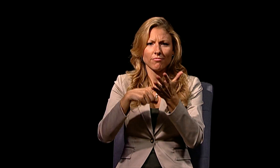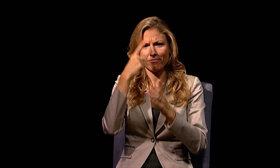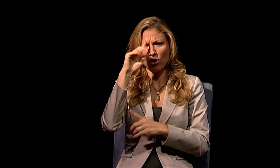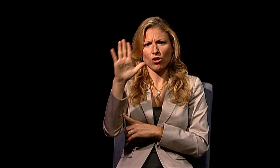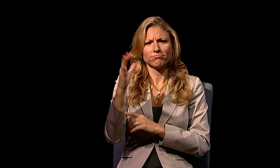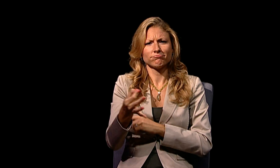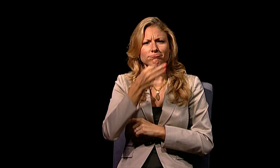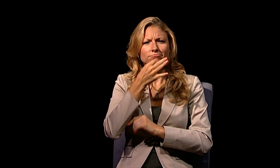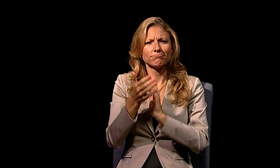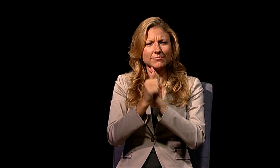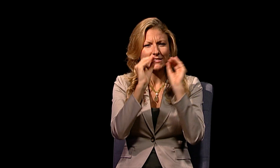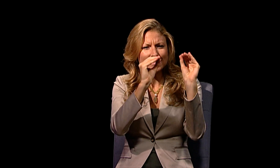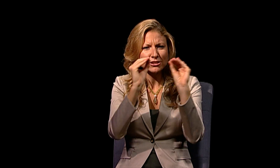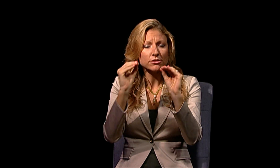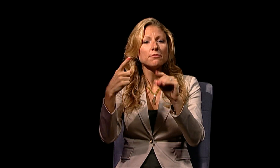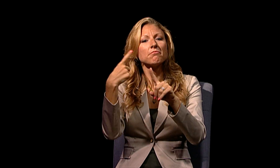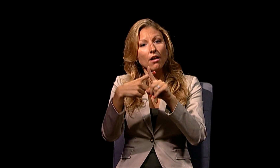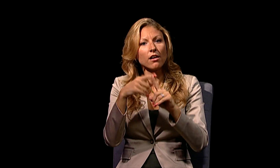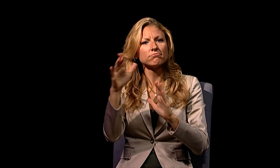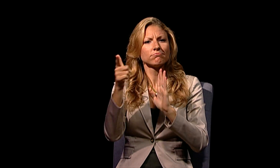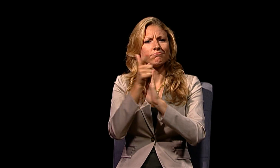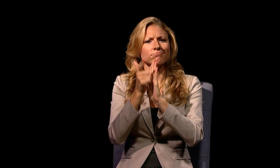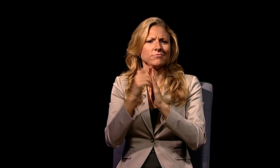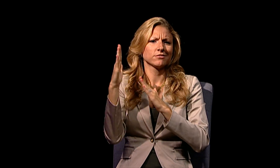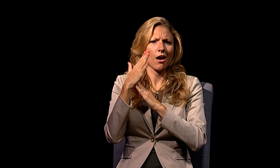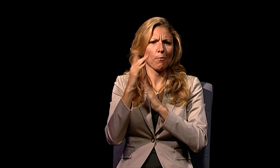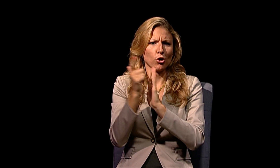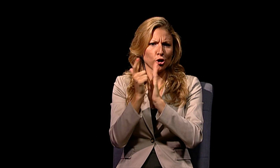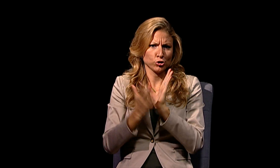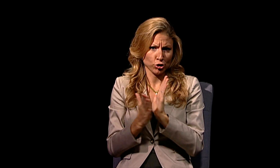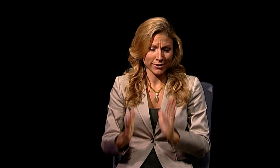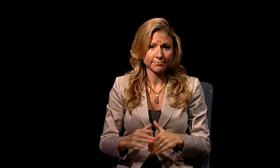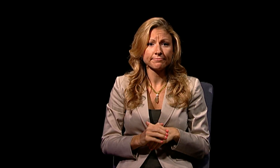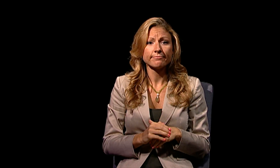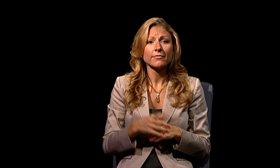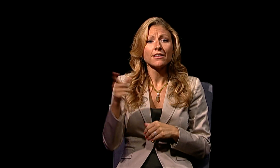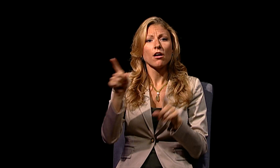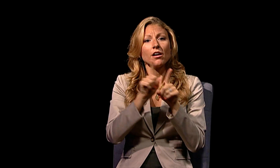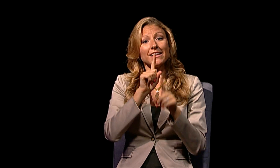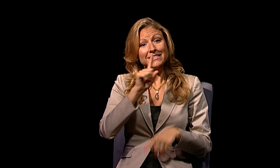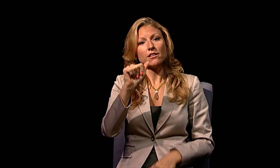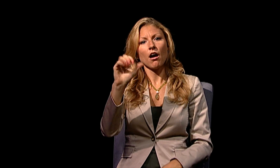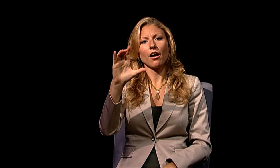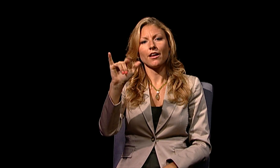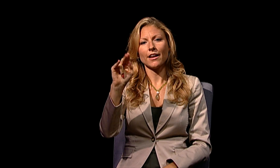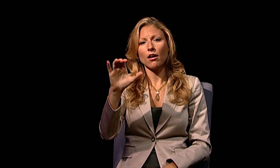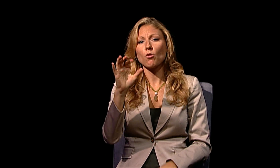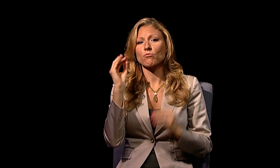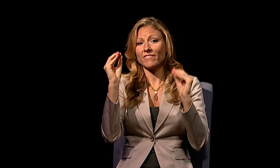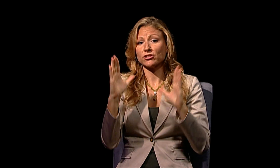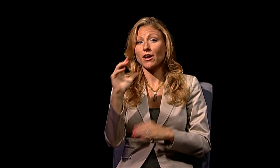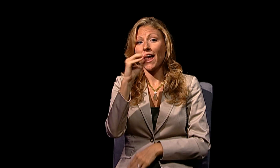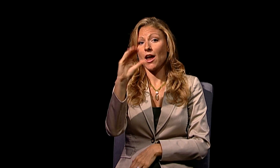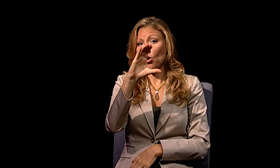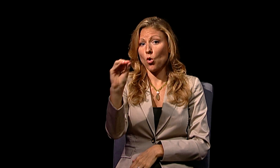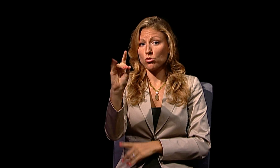SHE HAS ALSO BEEN RECOGNIZED FOR HER EXCELLENCE IN TEACHING AS WELL AS A TOP LITIGATION ATTORNEY. SHE IS A CLINICAL PROFESSOR